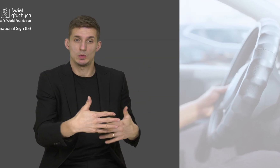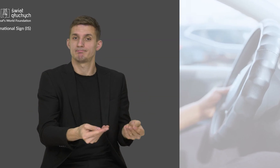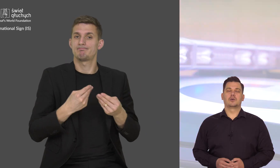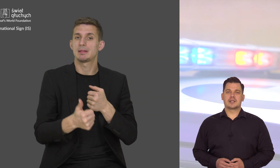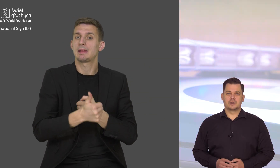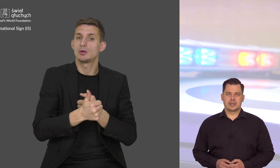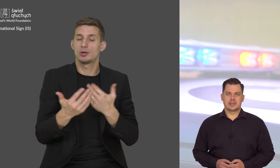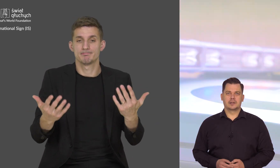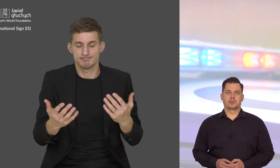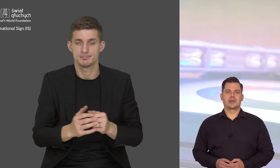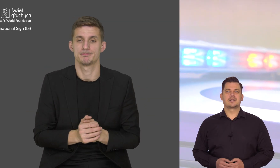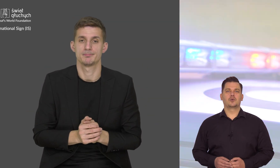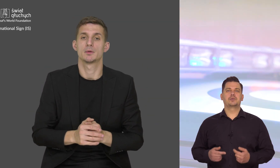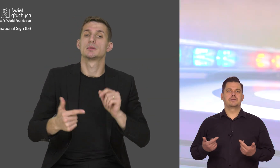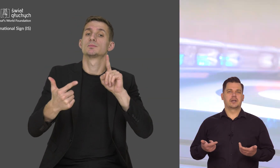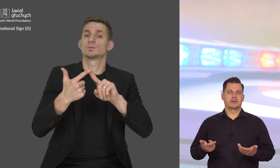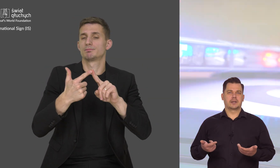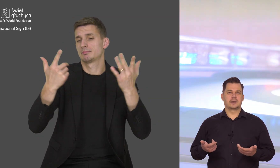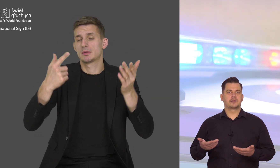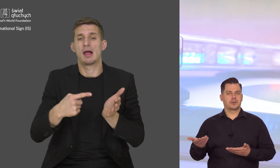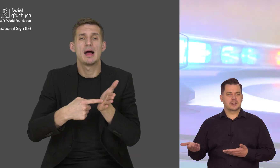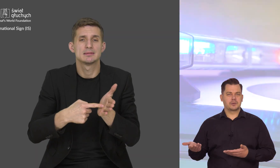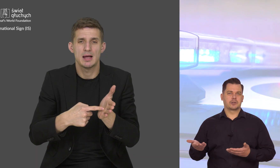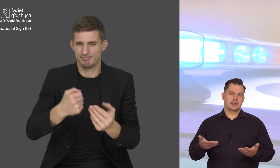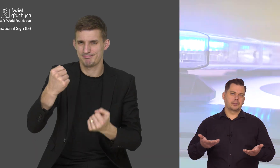The second situation involves emergency vehicles,